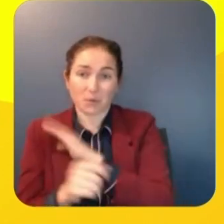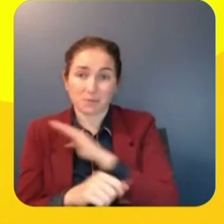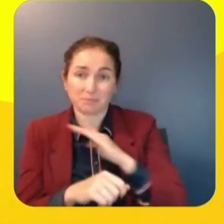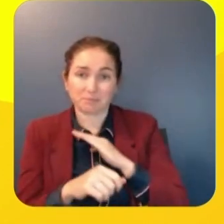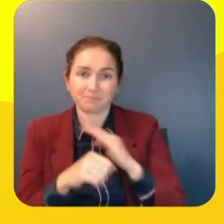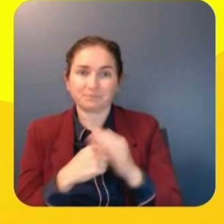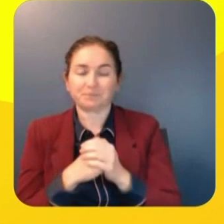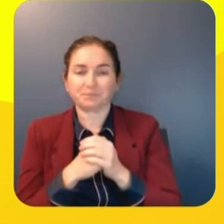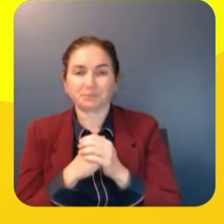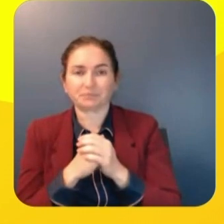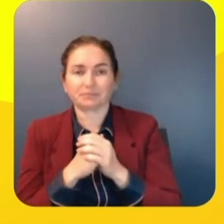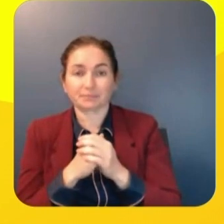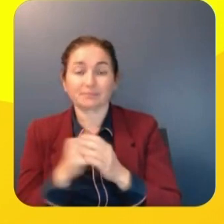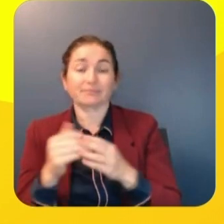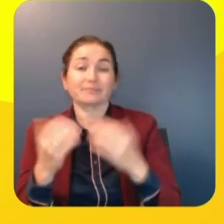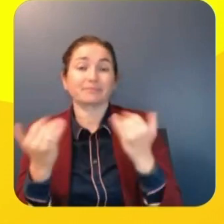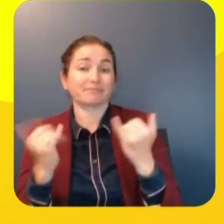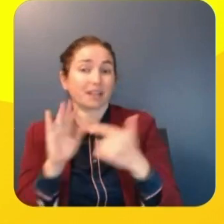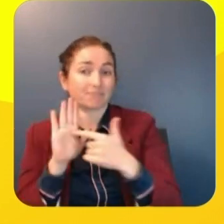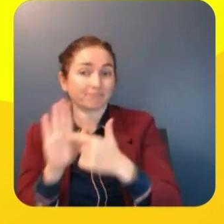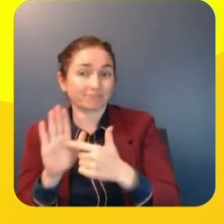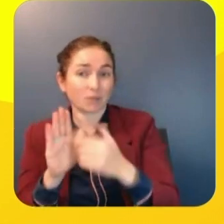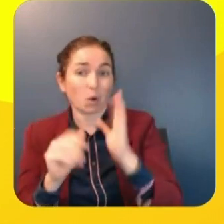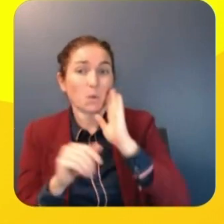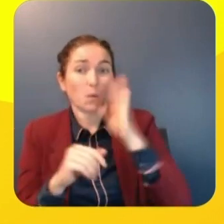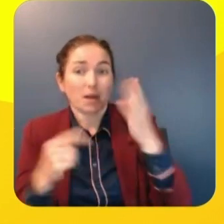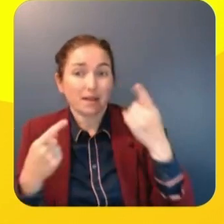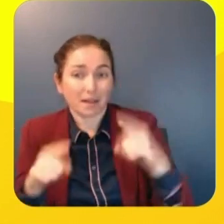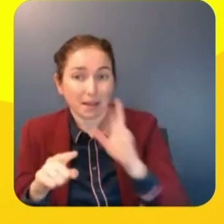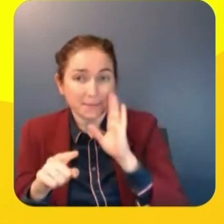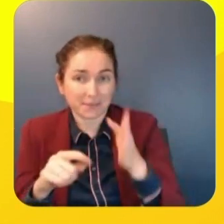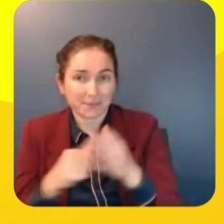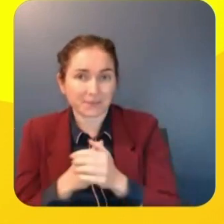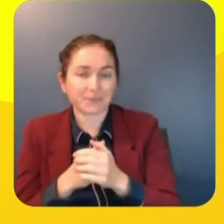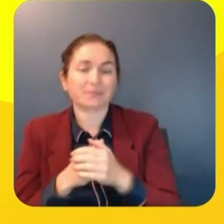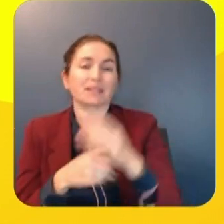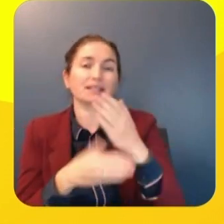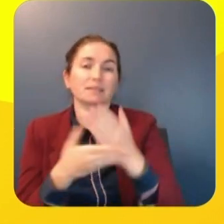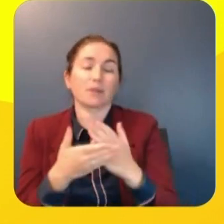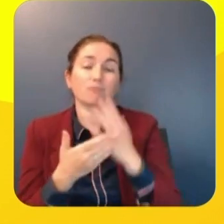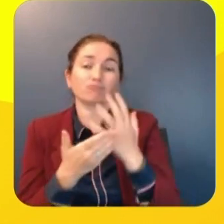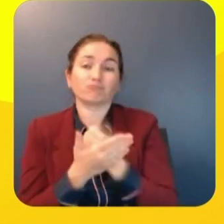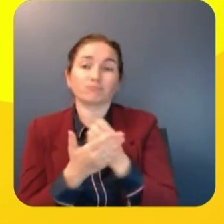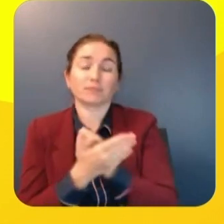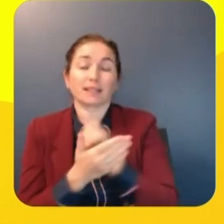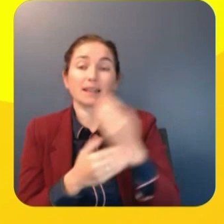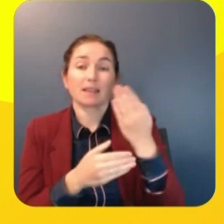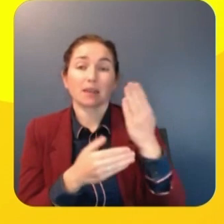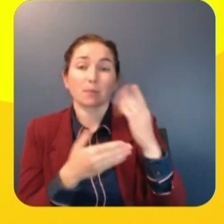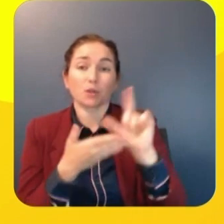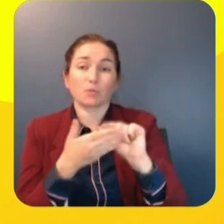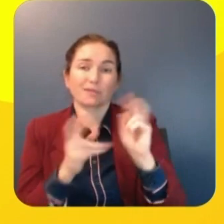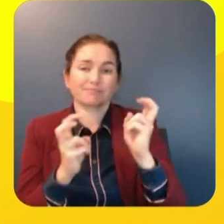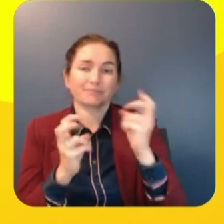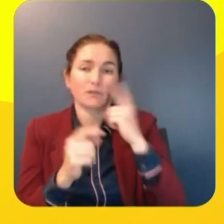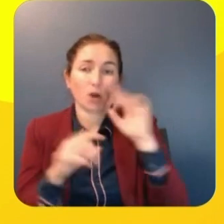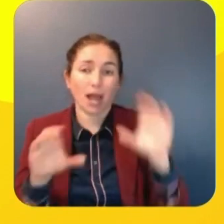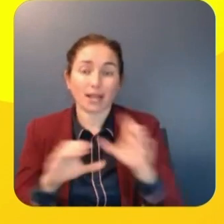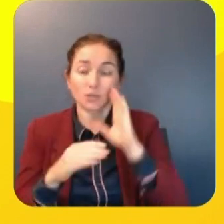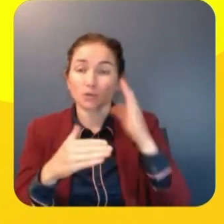And here's a preview of what's to come. So as part of optimising this blueprint for action, we'll be sharing definitions on all things DEI.